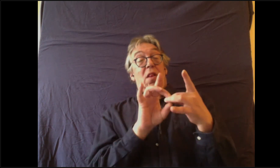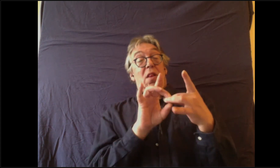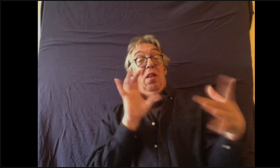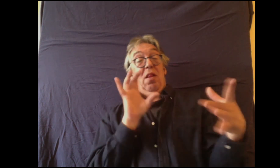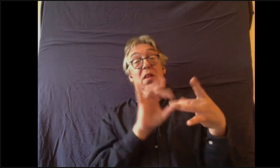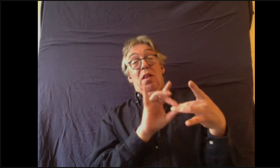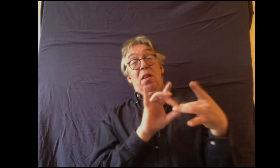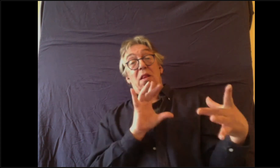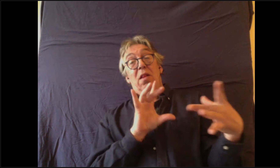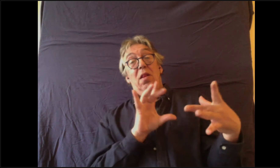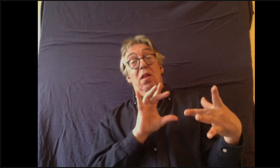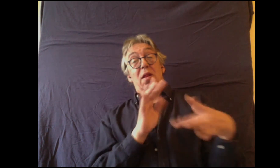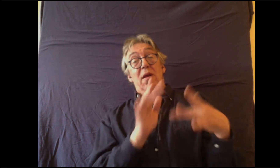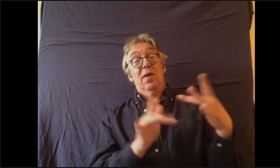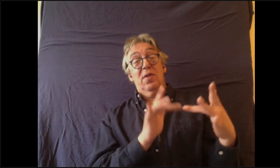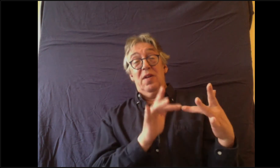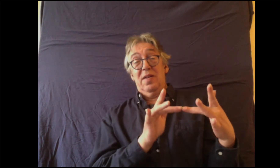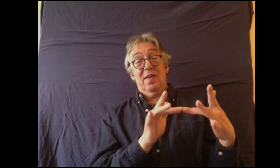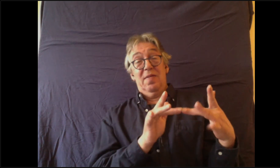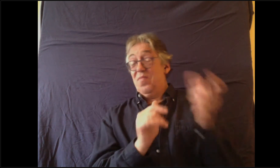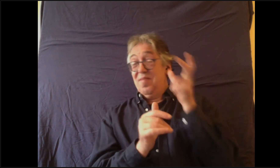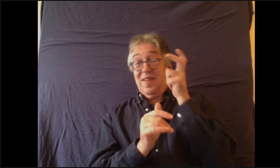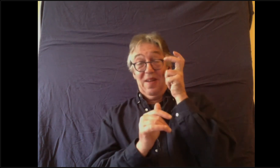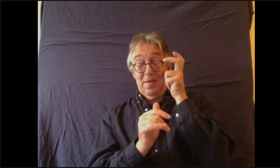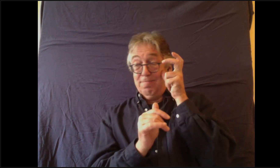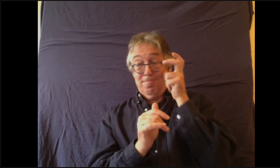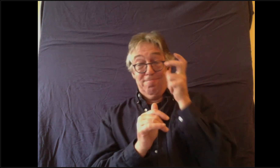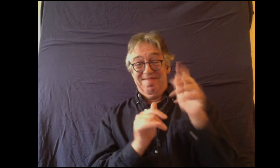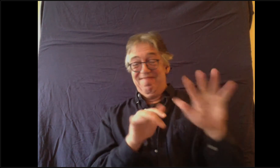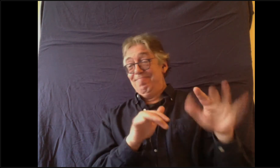I didn't hear yo well, I don't know what I'm going to do.